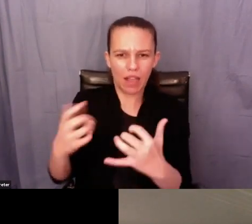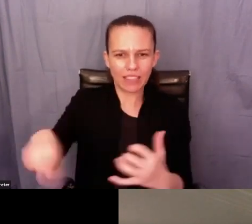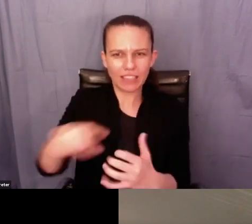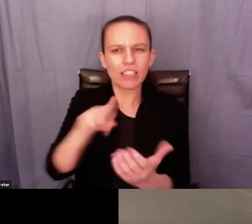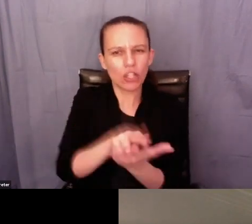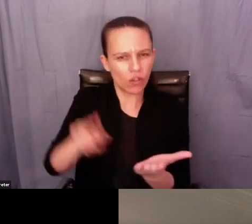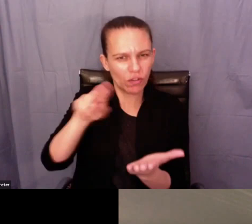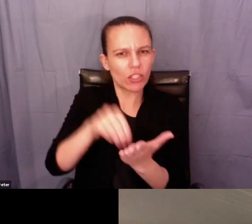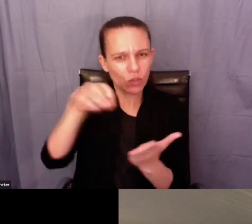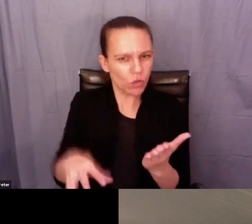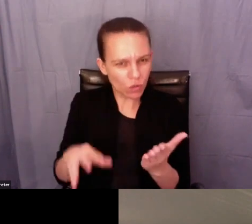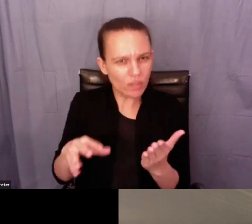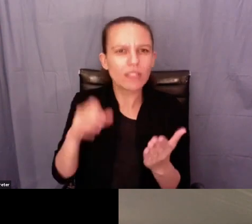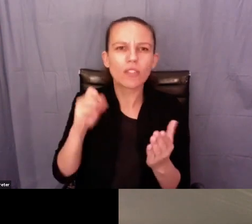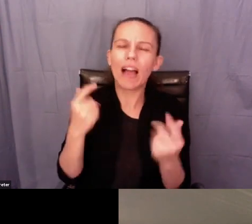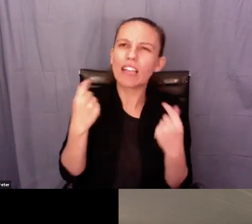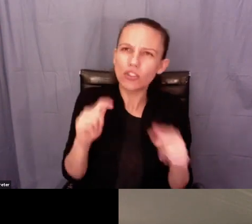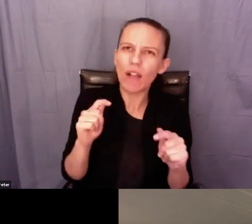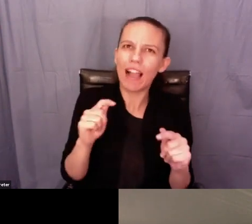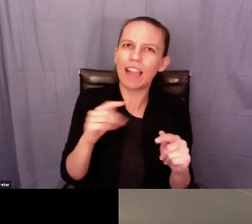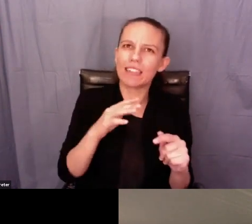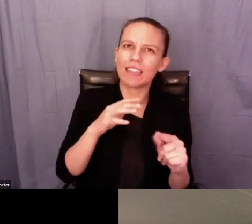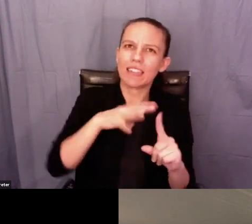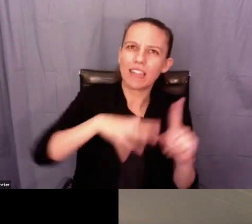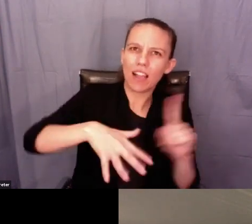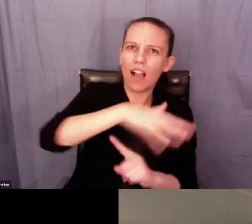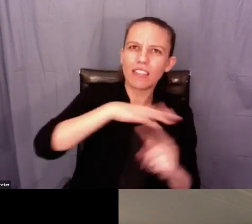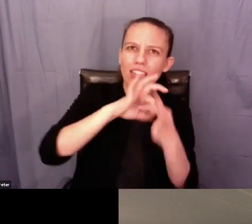students you know i tried to keep those contexts related to things that you know